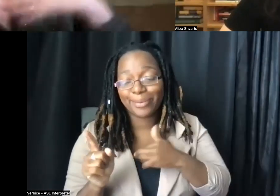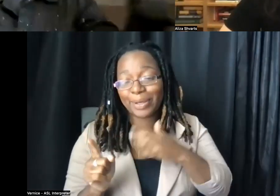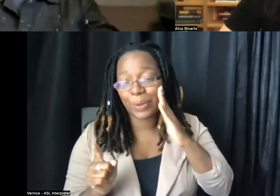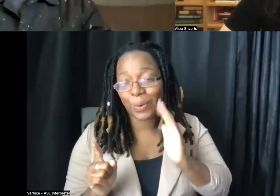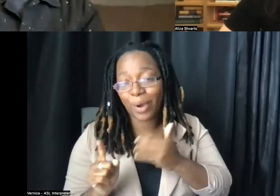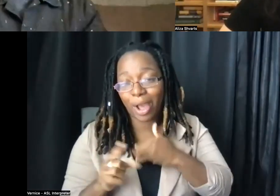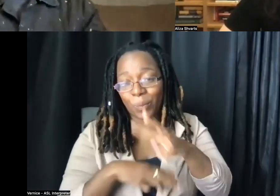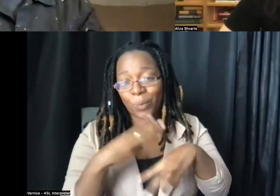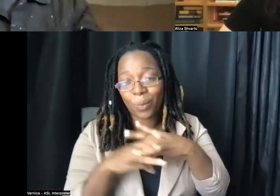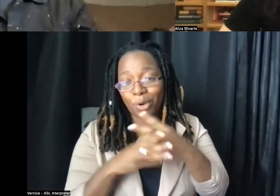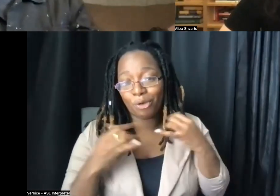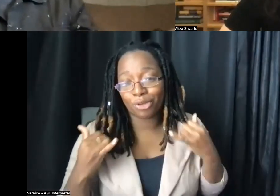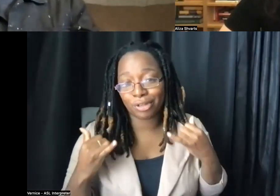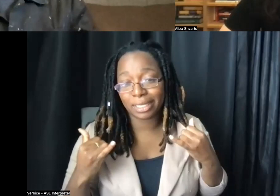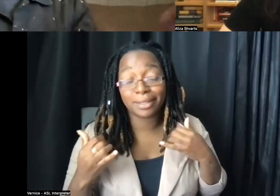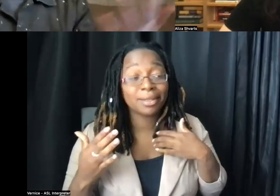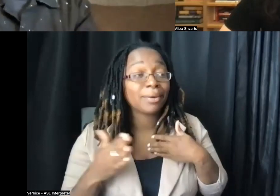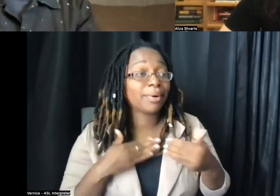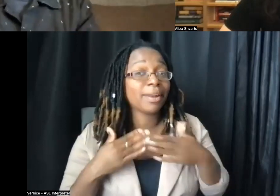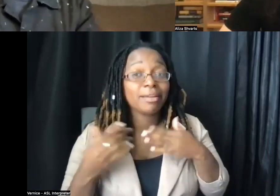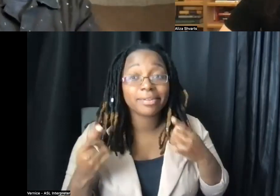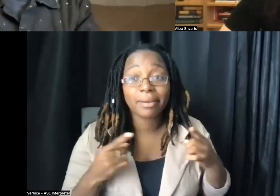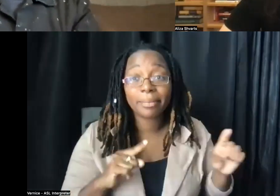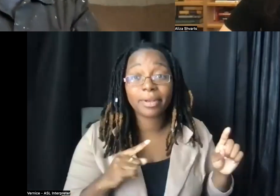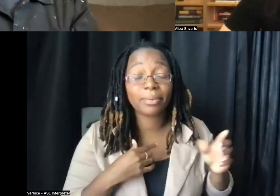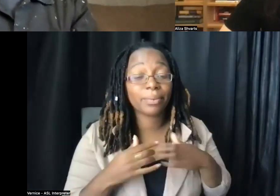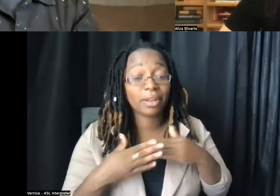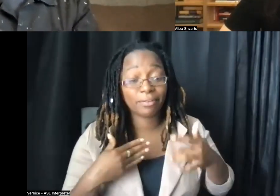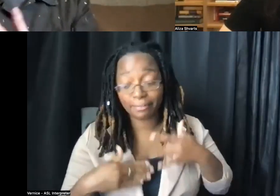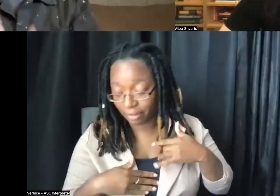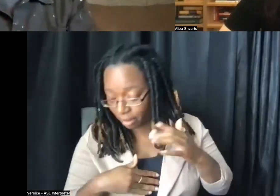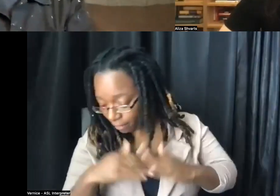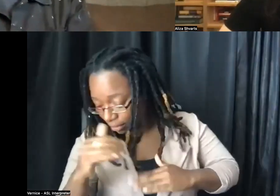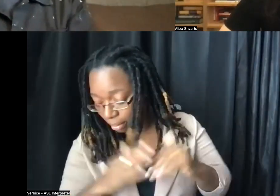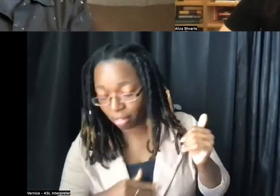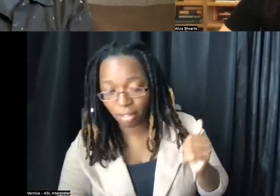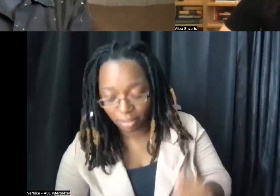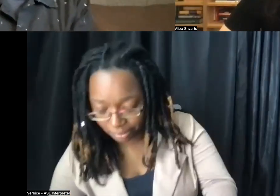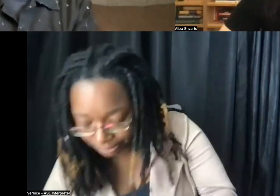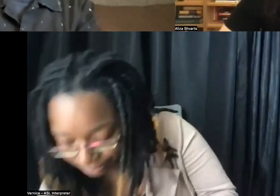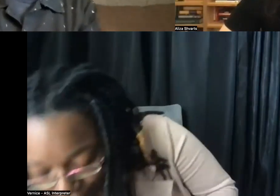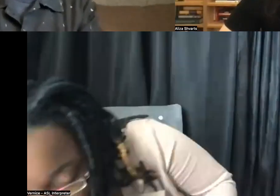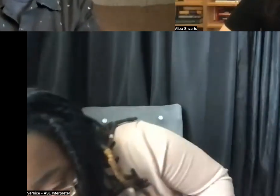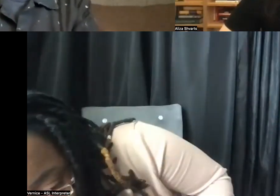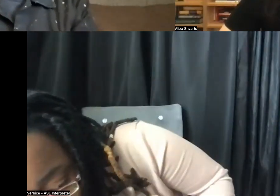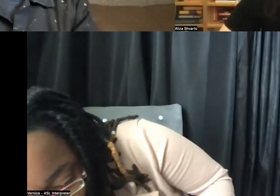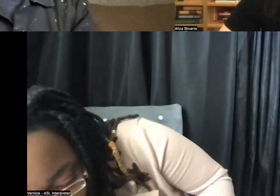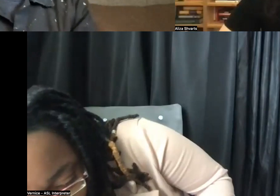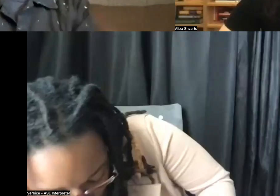But knowing the world as it is, right? Whatever the existing venues are that you feel most comfortable,